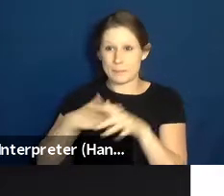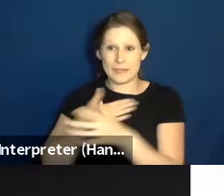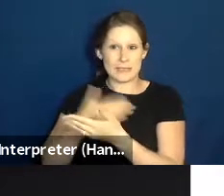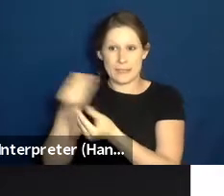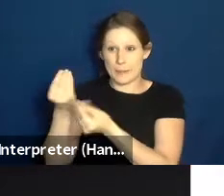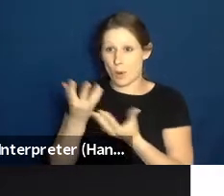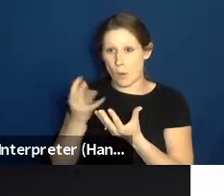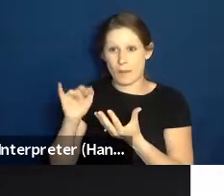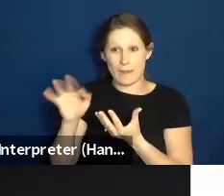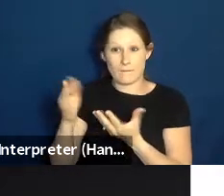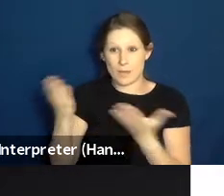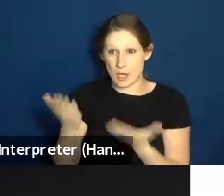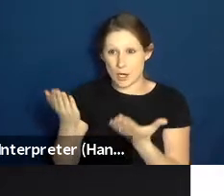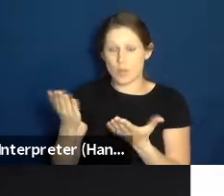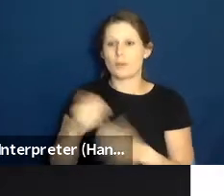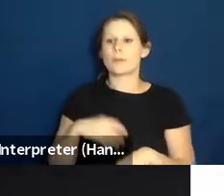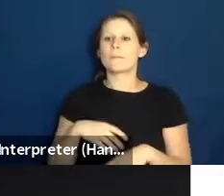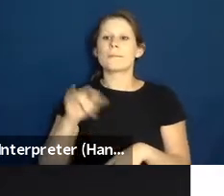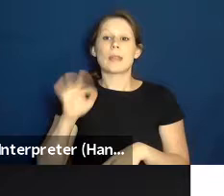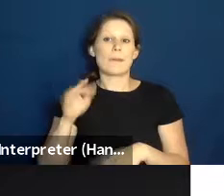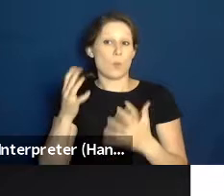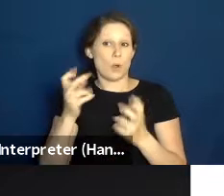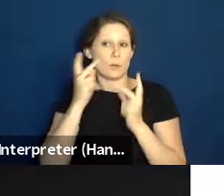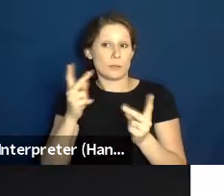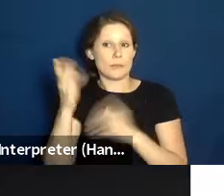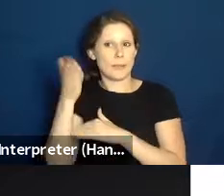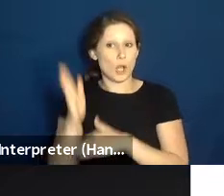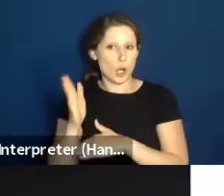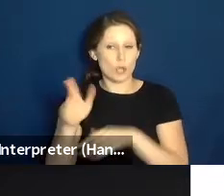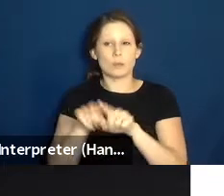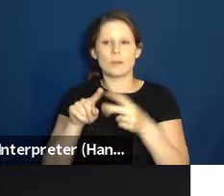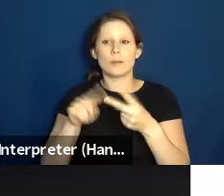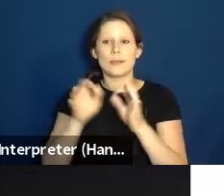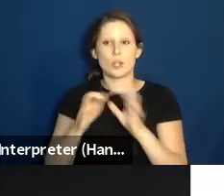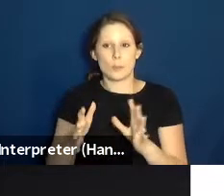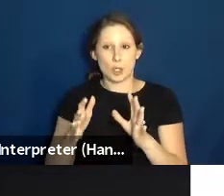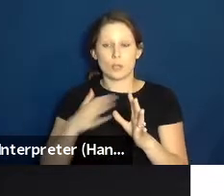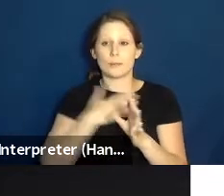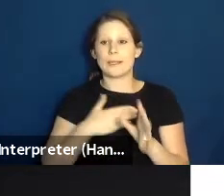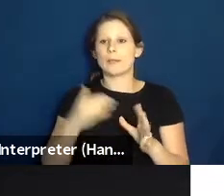If you want to see the speaker as well as the interpreter, please turn on gallery view.